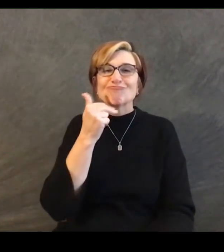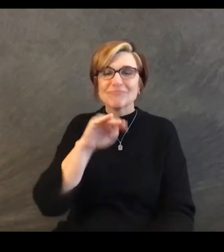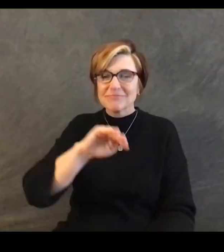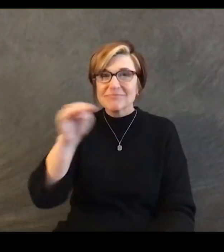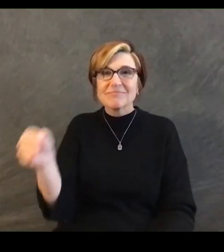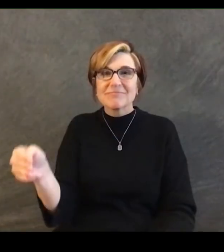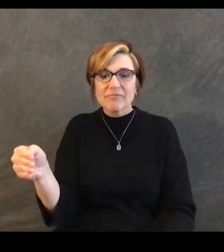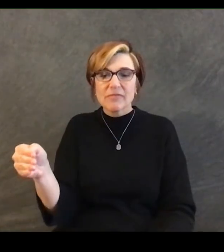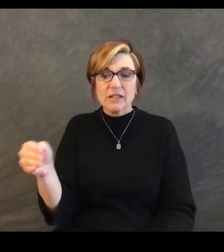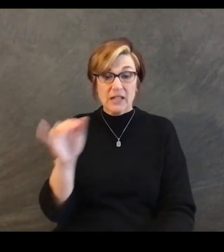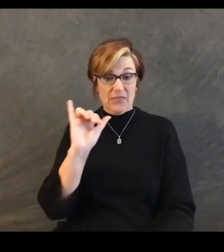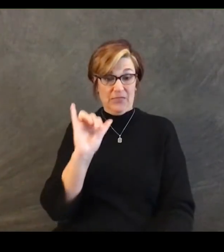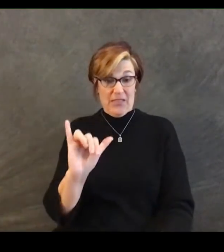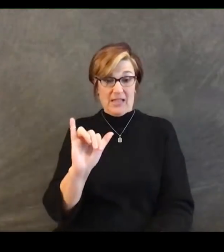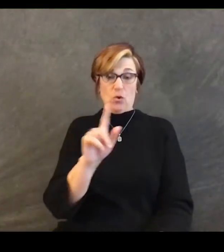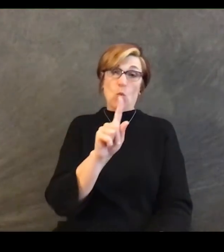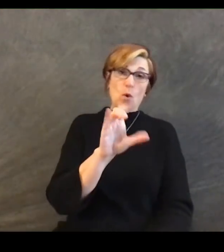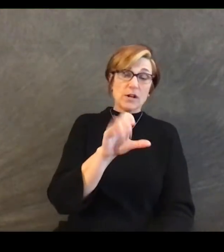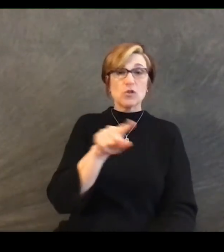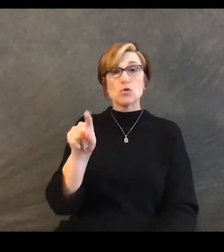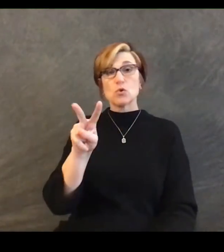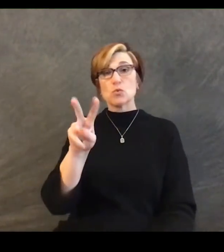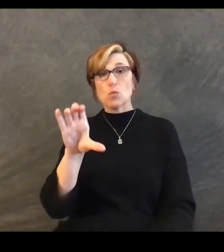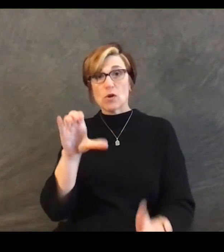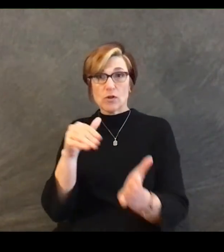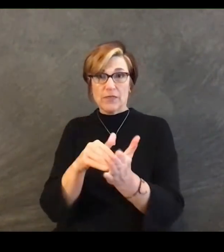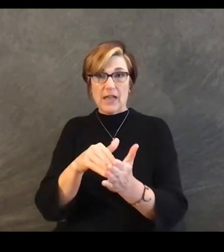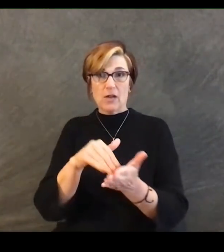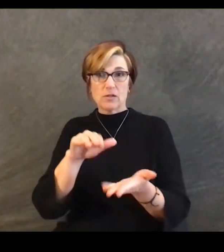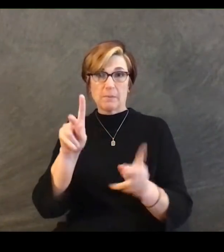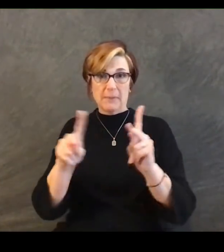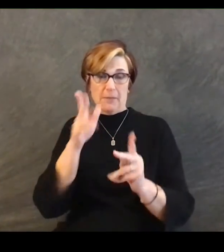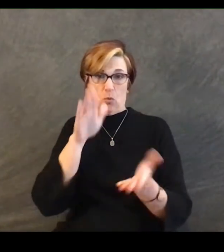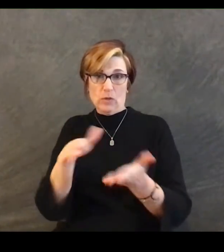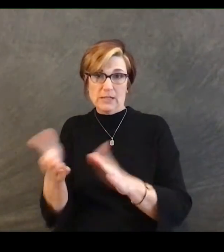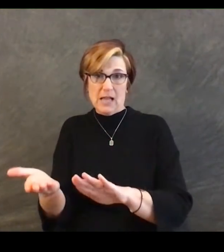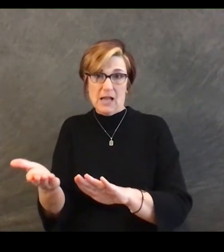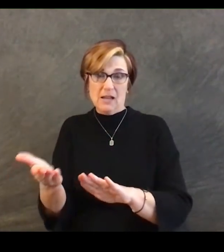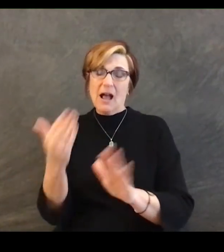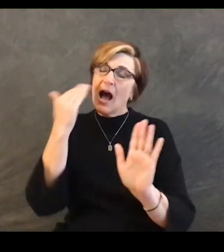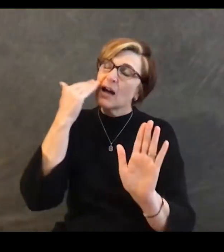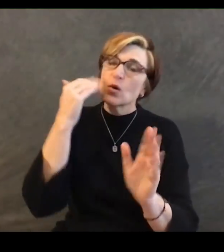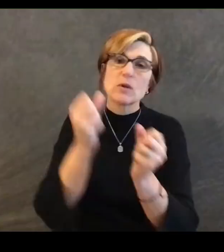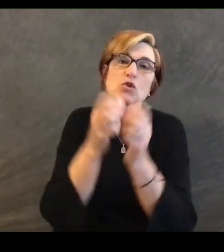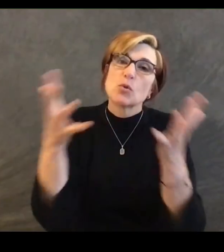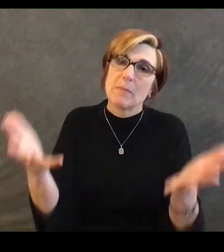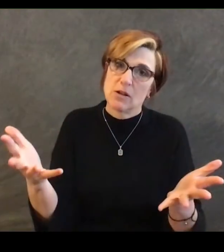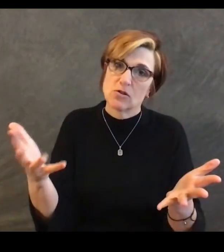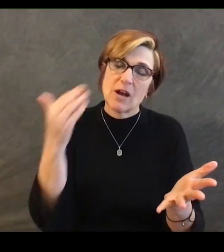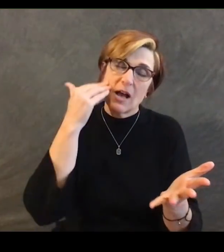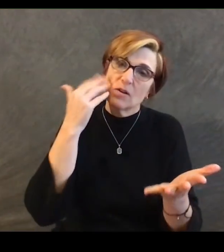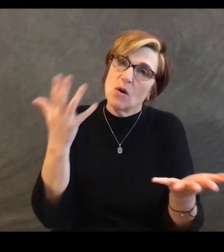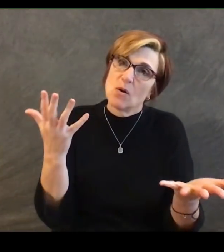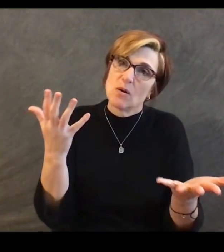still way too much next slide please simultaneously there was a modeler out